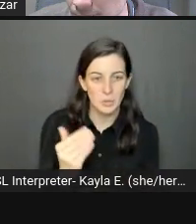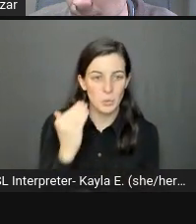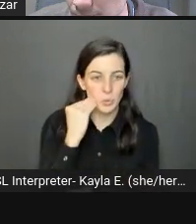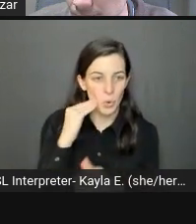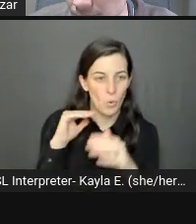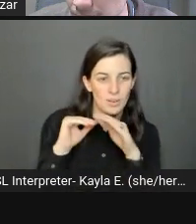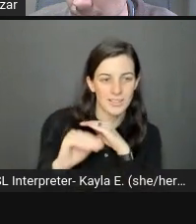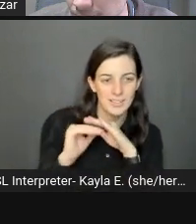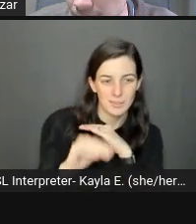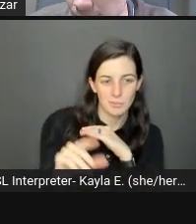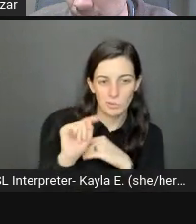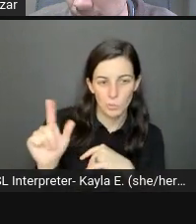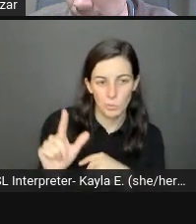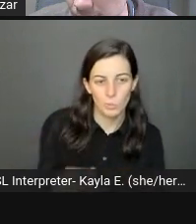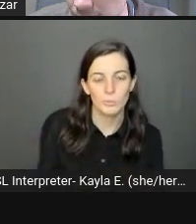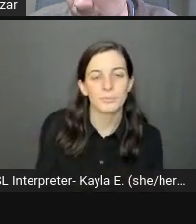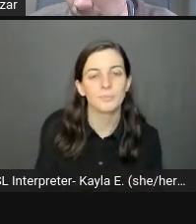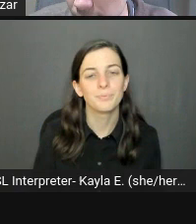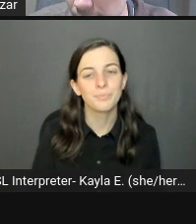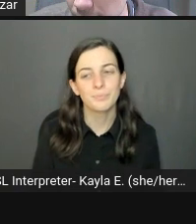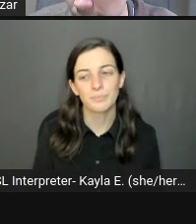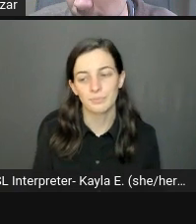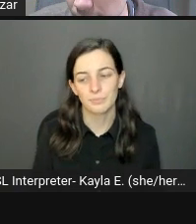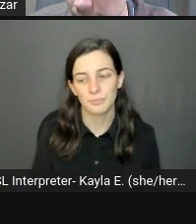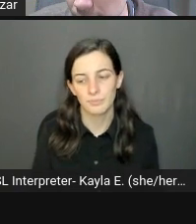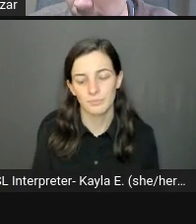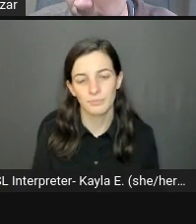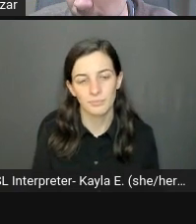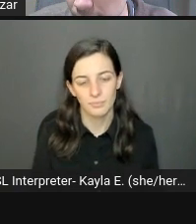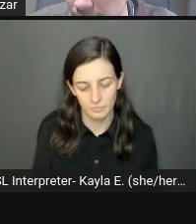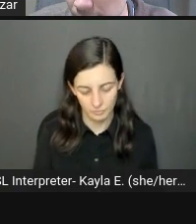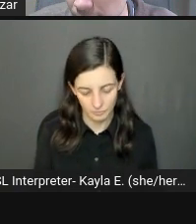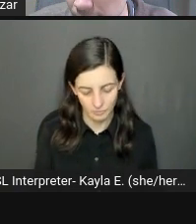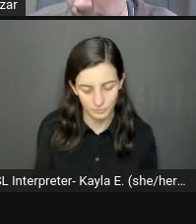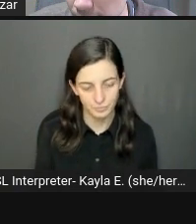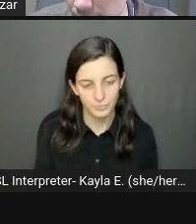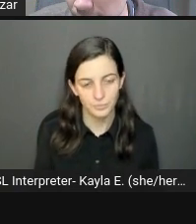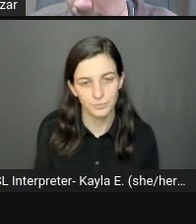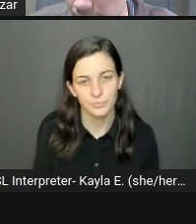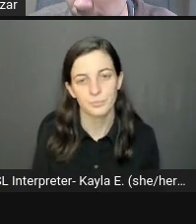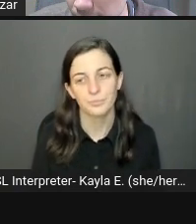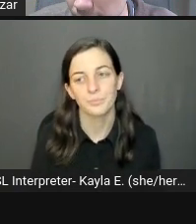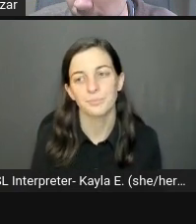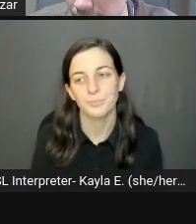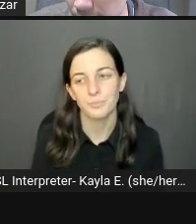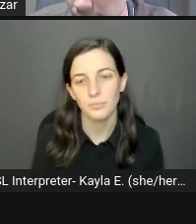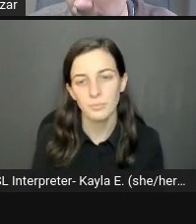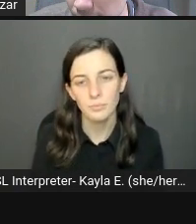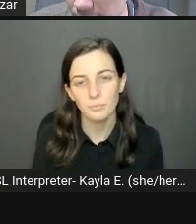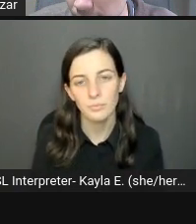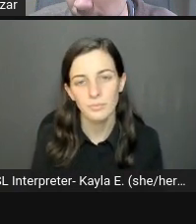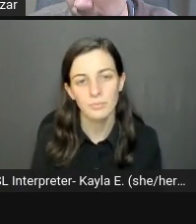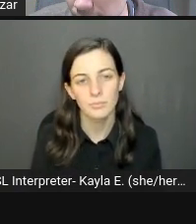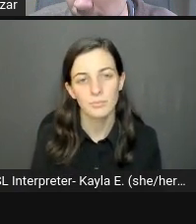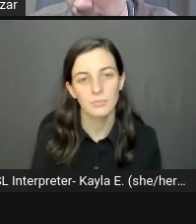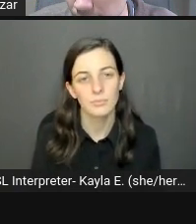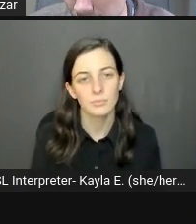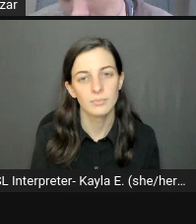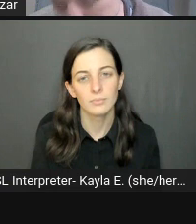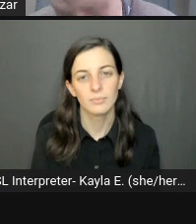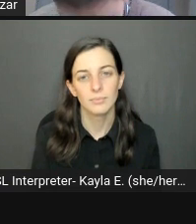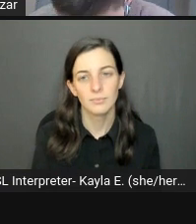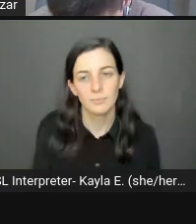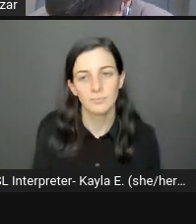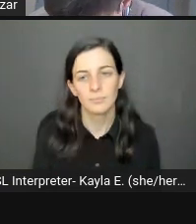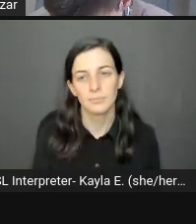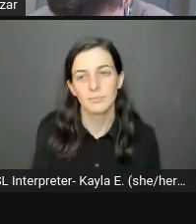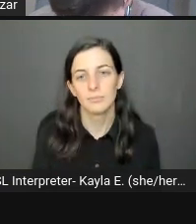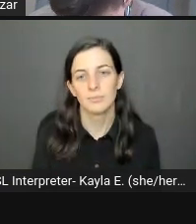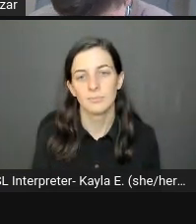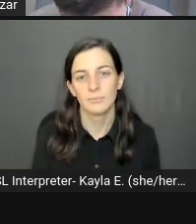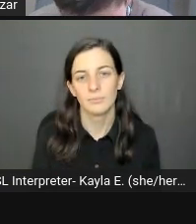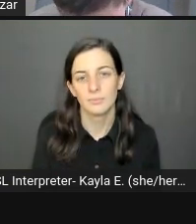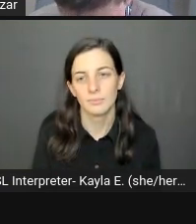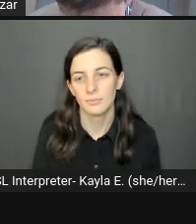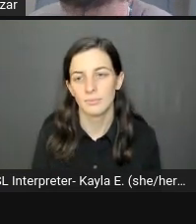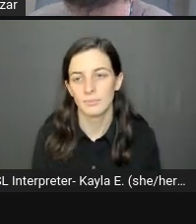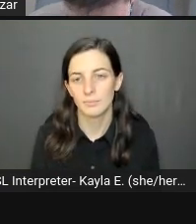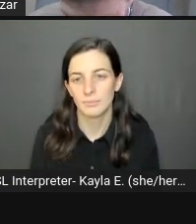[pause ]